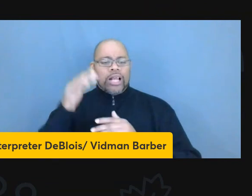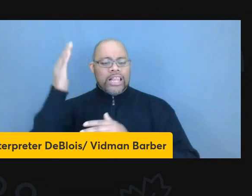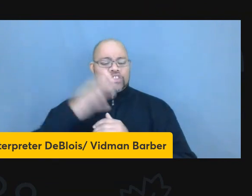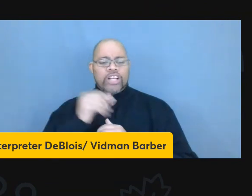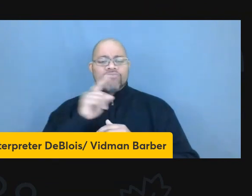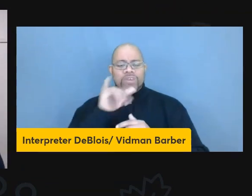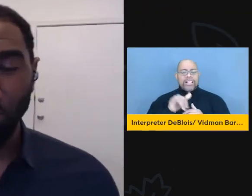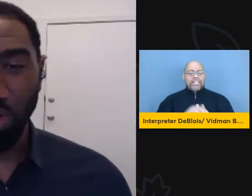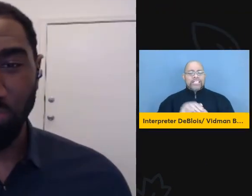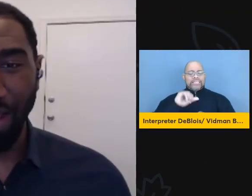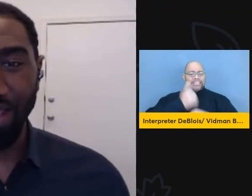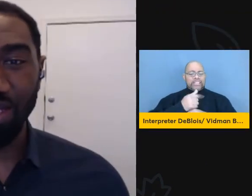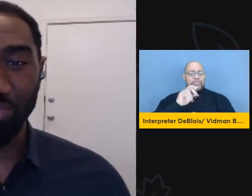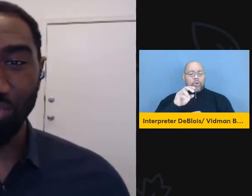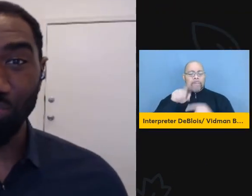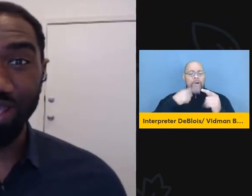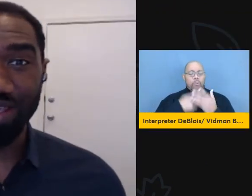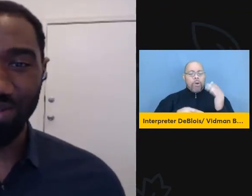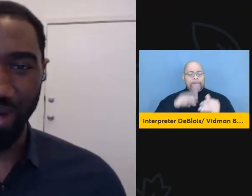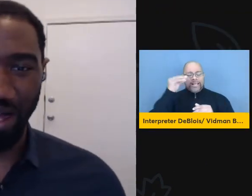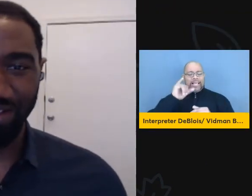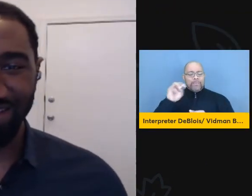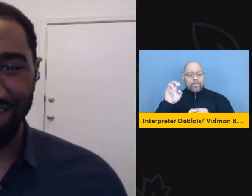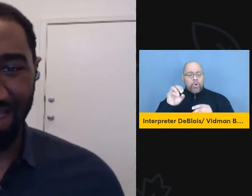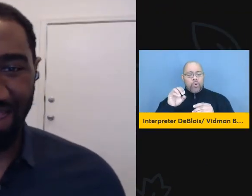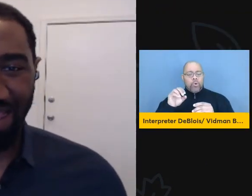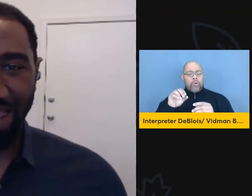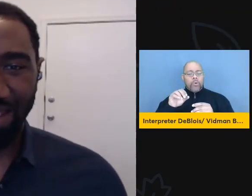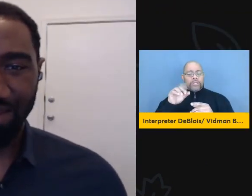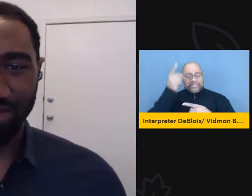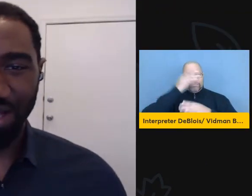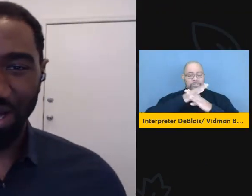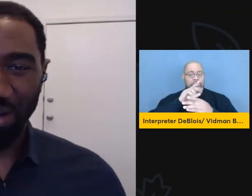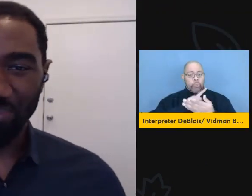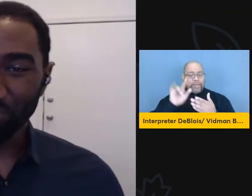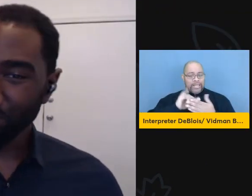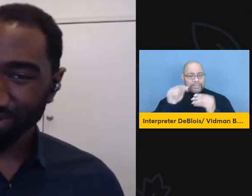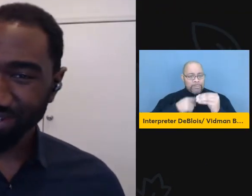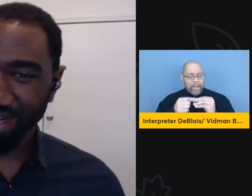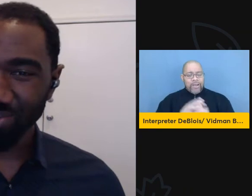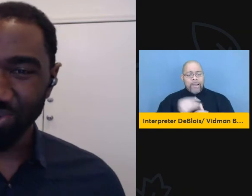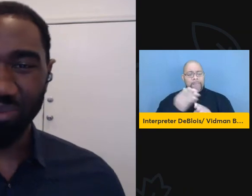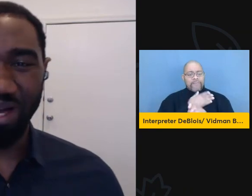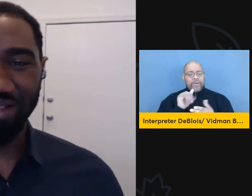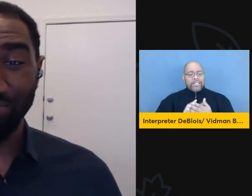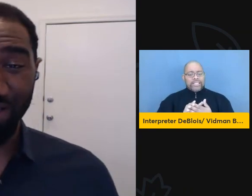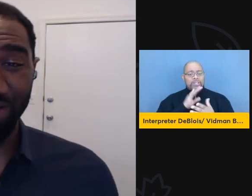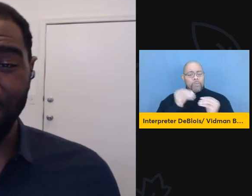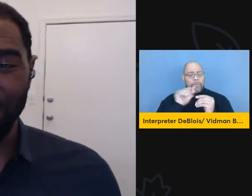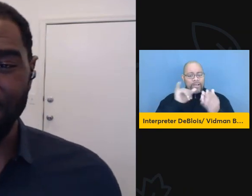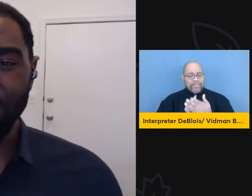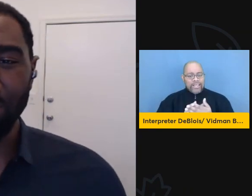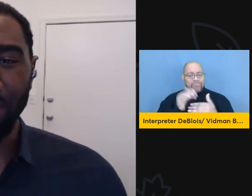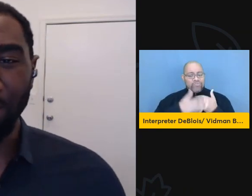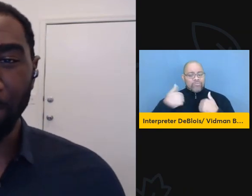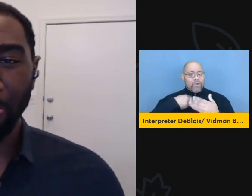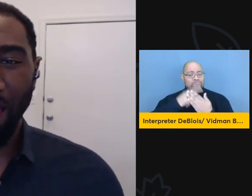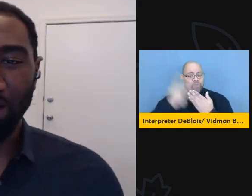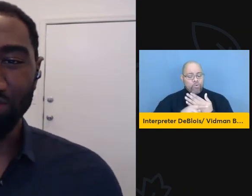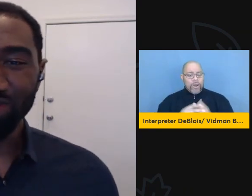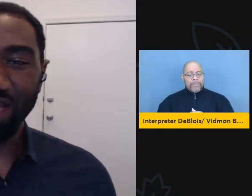the tone about what blacking mean a week is about and before to tell you more about the rest of our programming. I'll just take